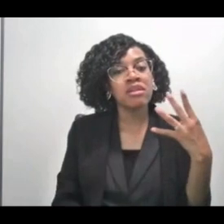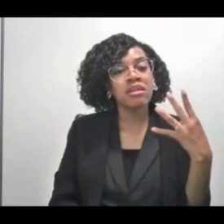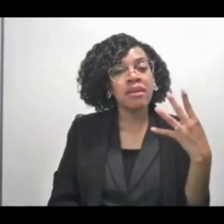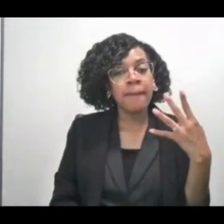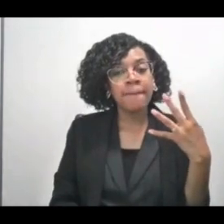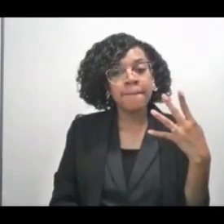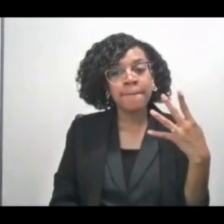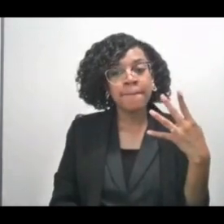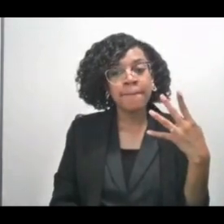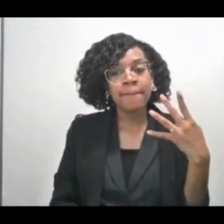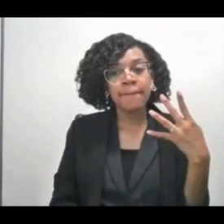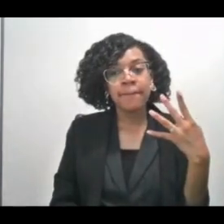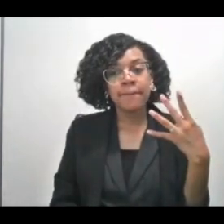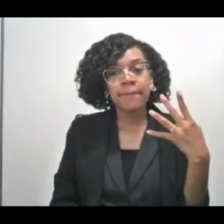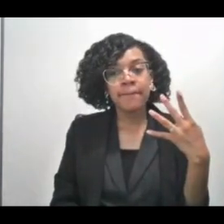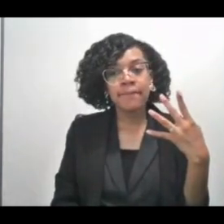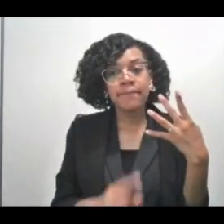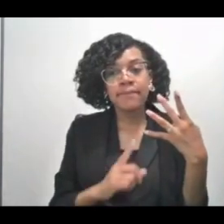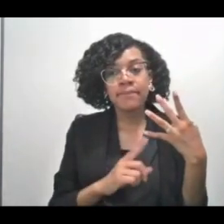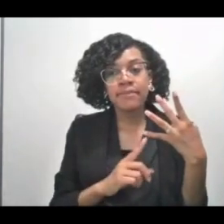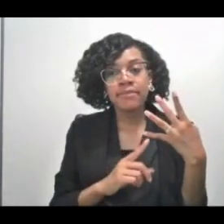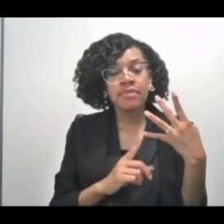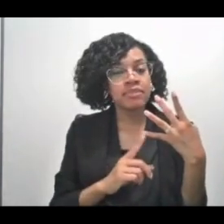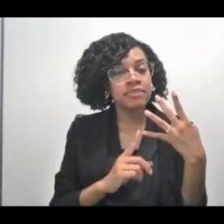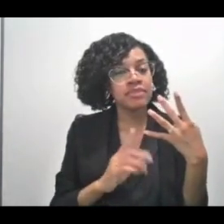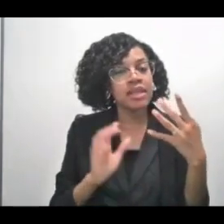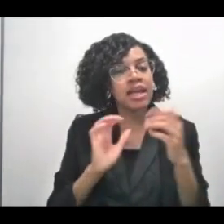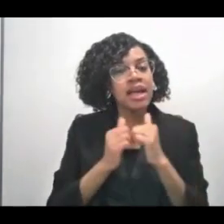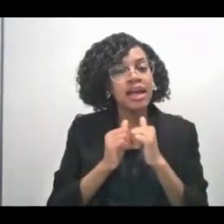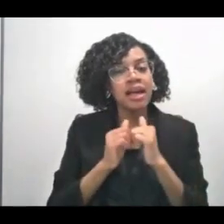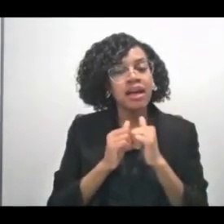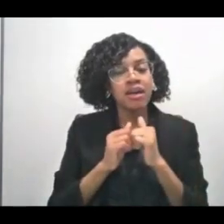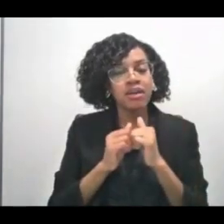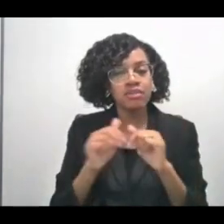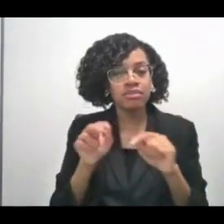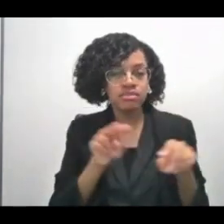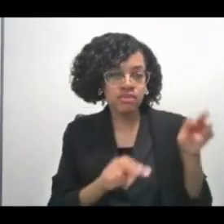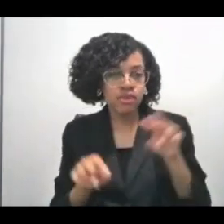list deals with how to do monitoring and evaluation of